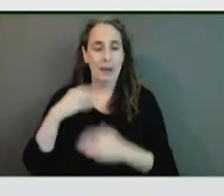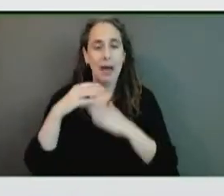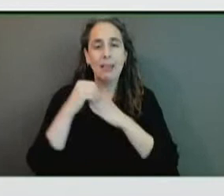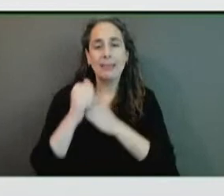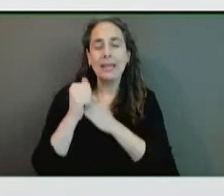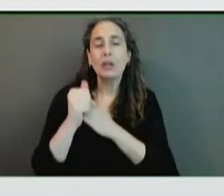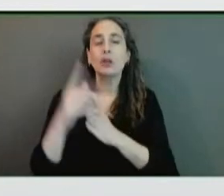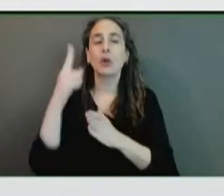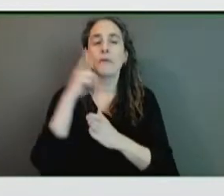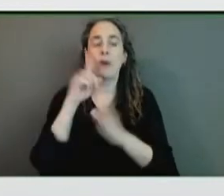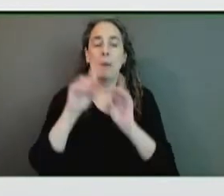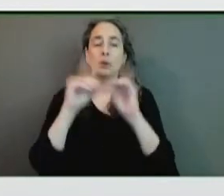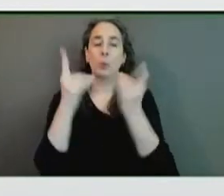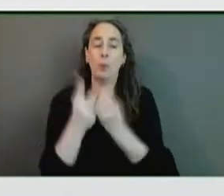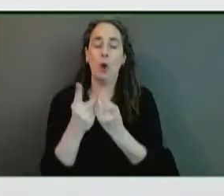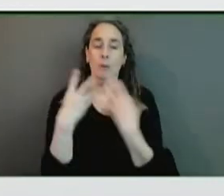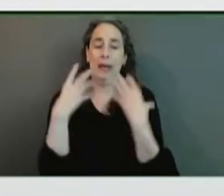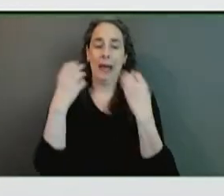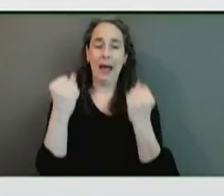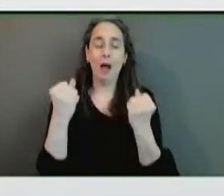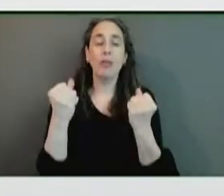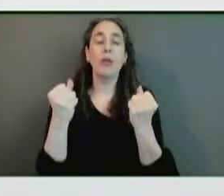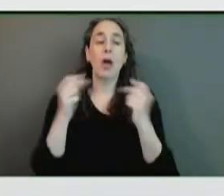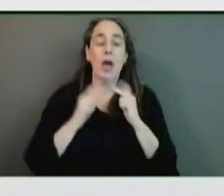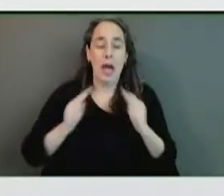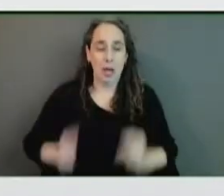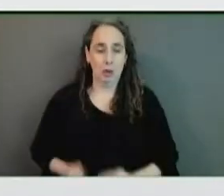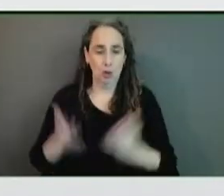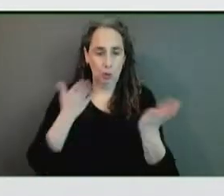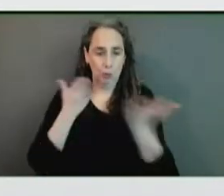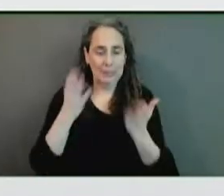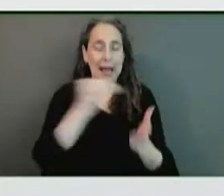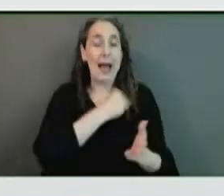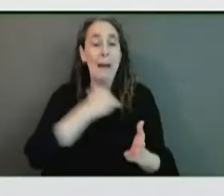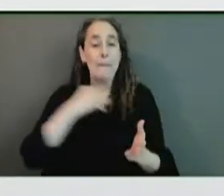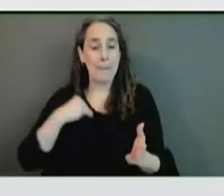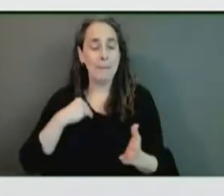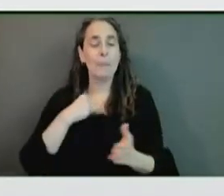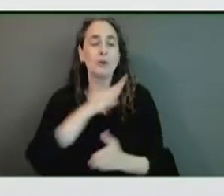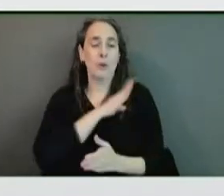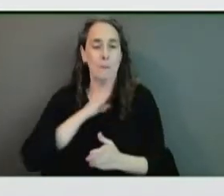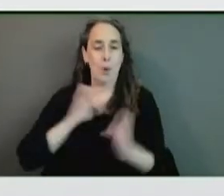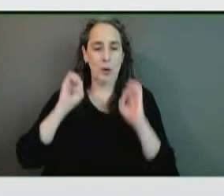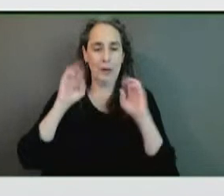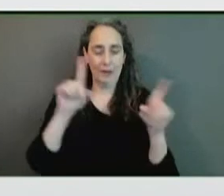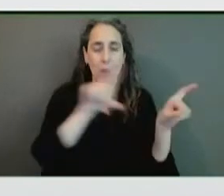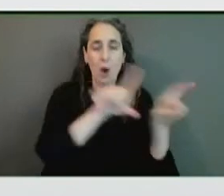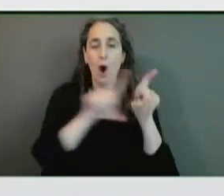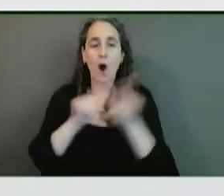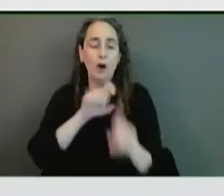We have a county council member . We have leadership from the Department of Health and Human Services, and we have members of